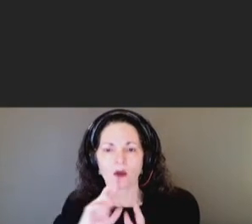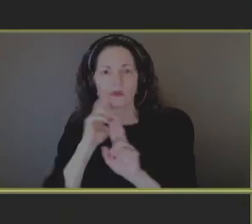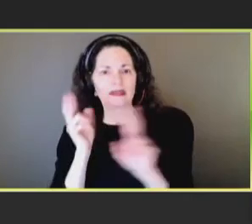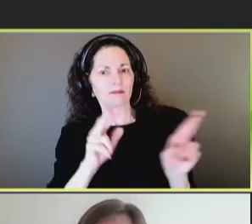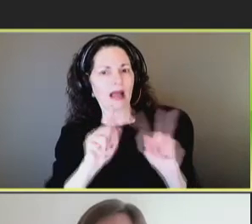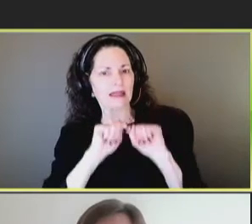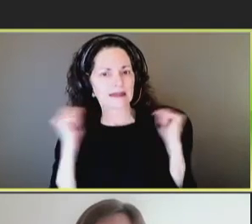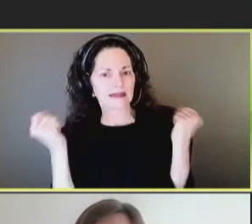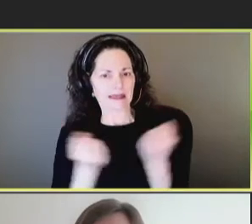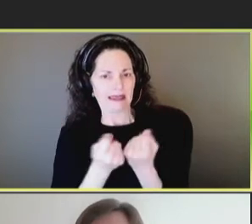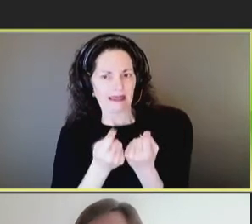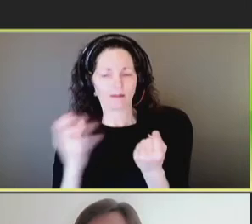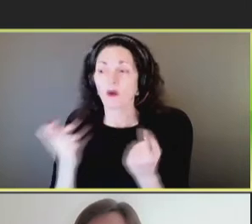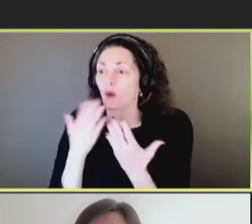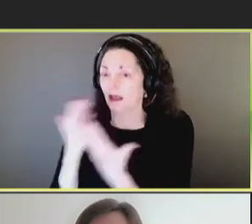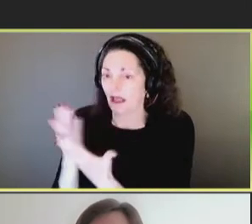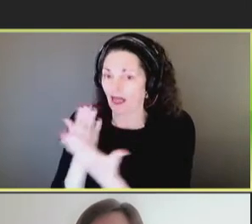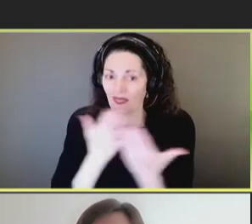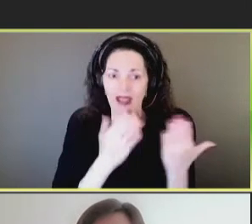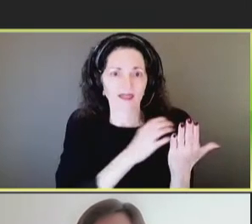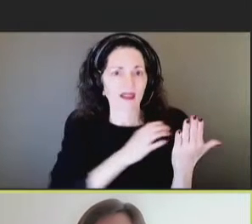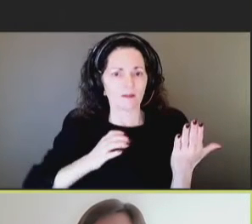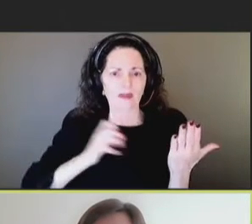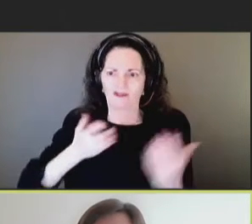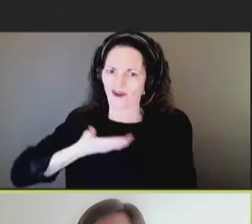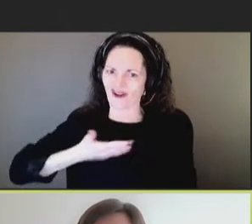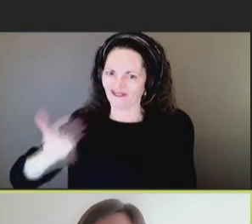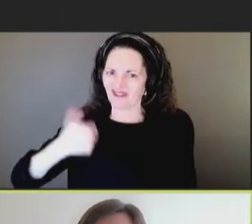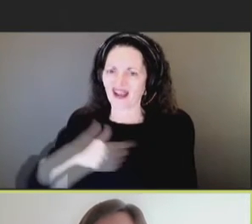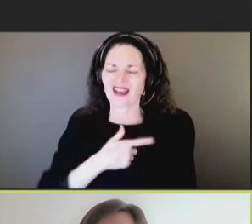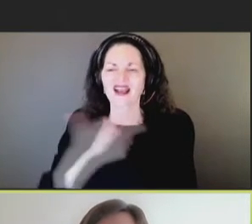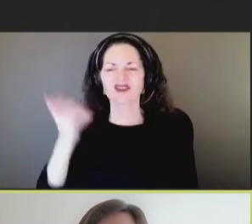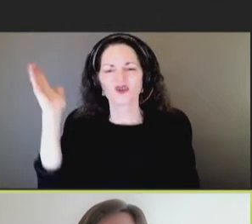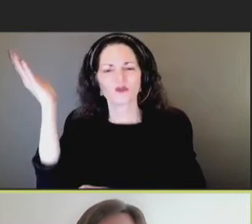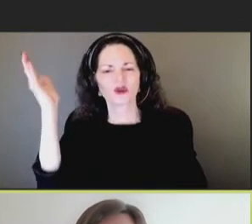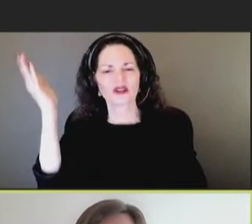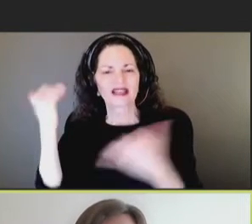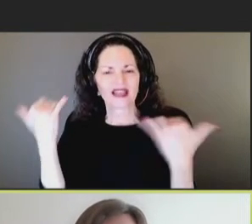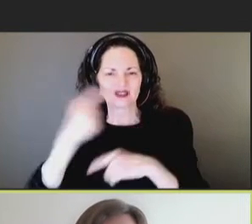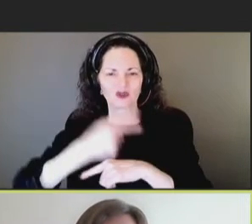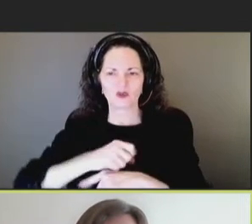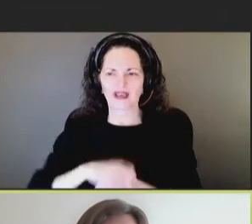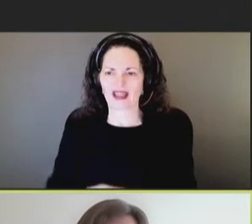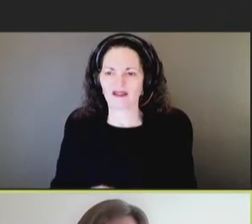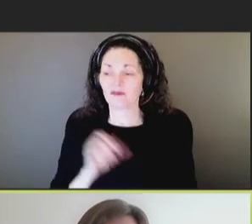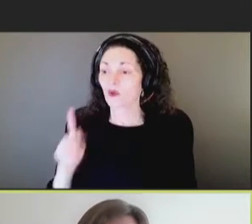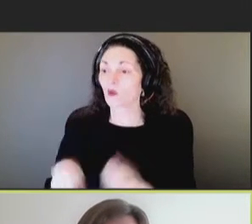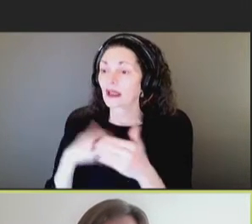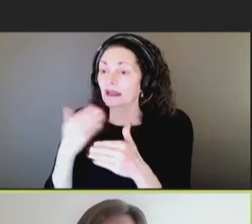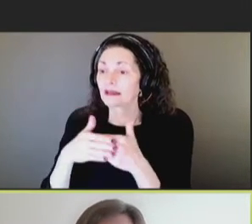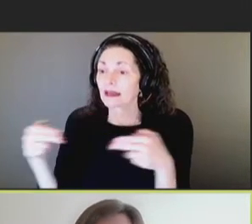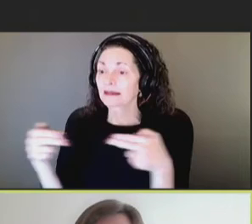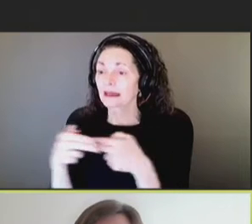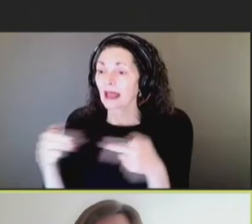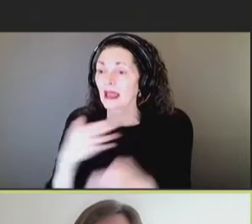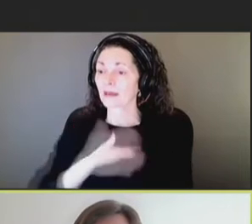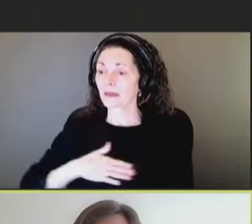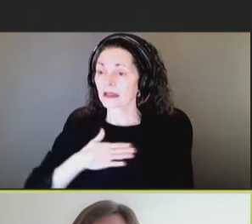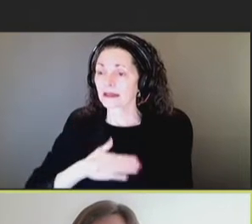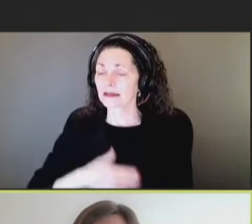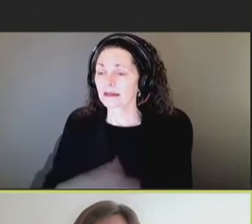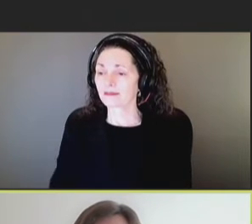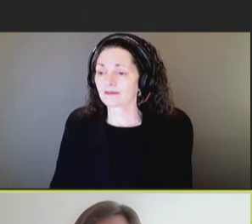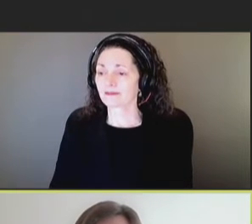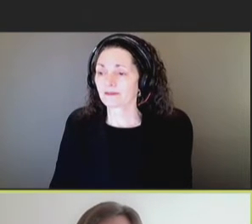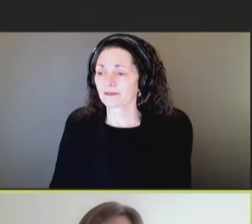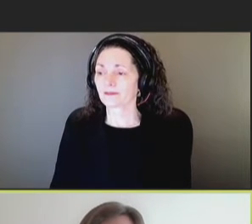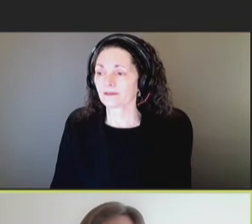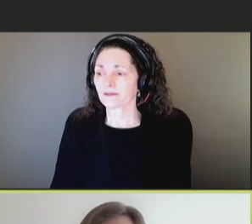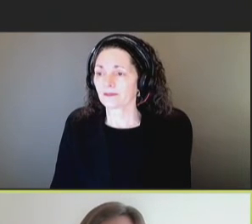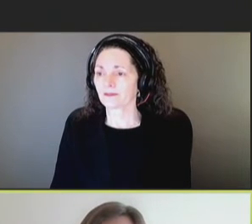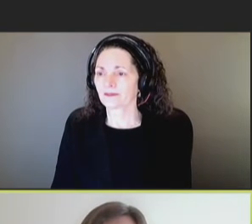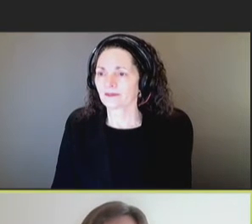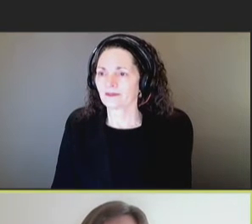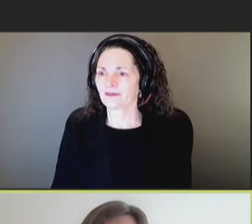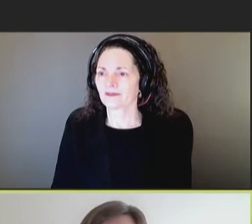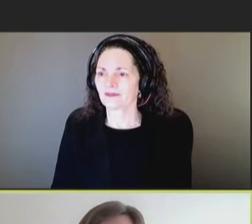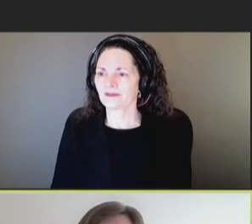inviting CSL Seqirus to present today. Could I have my next slide, please?